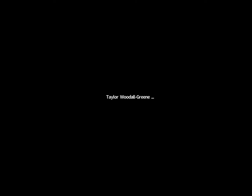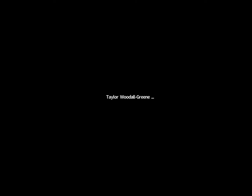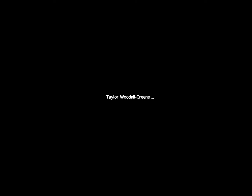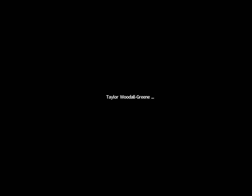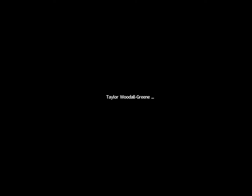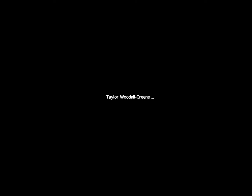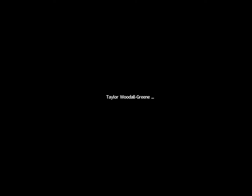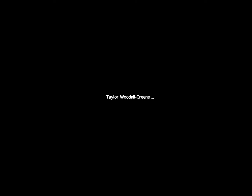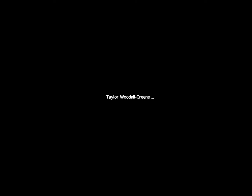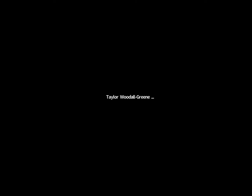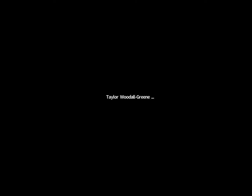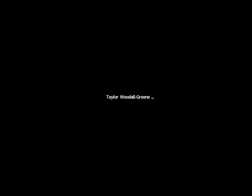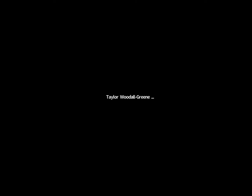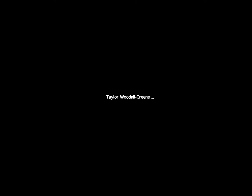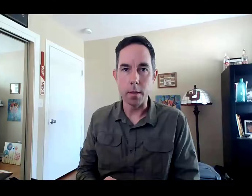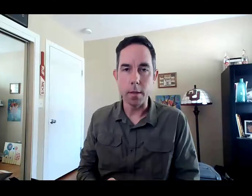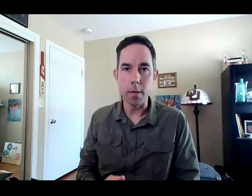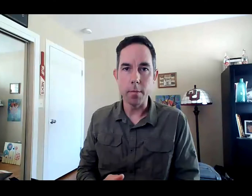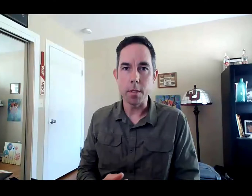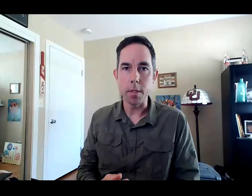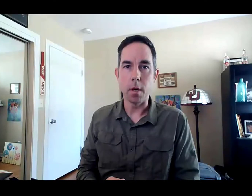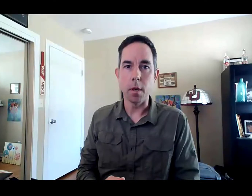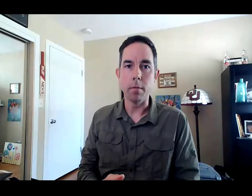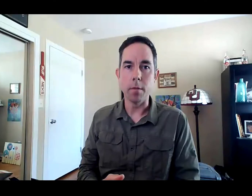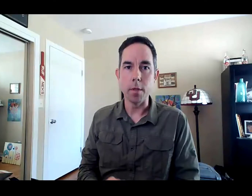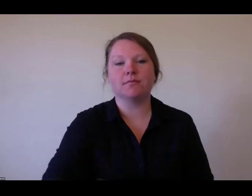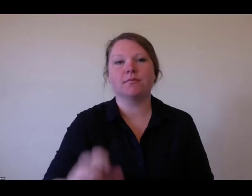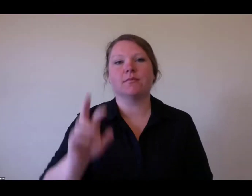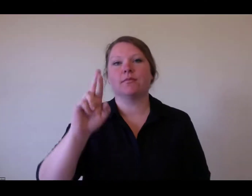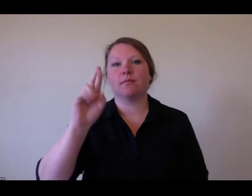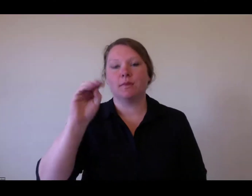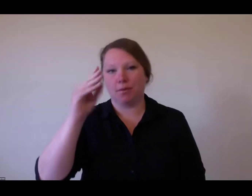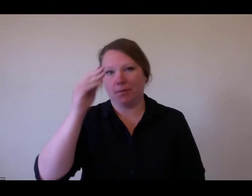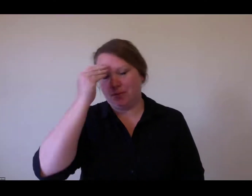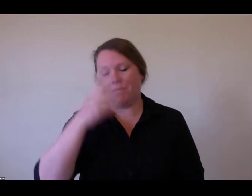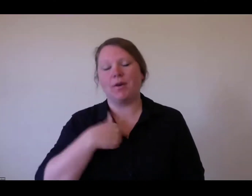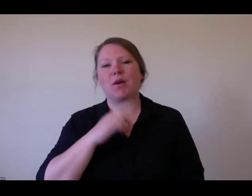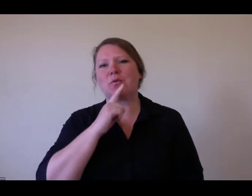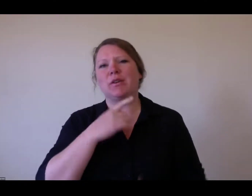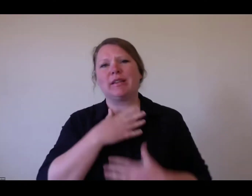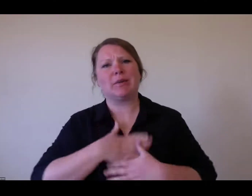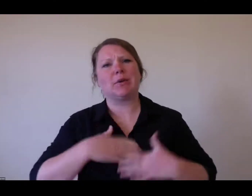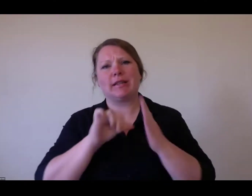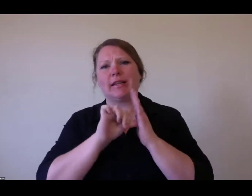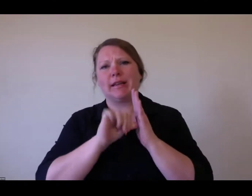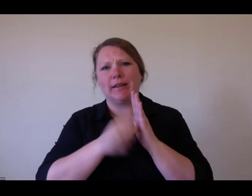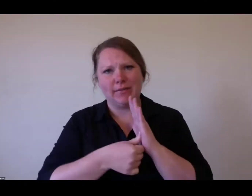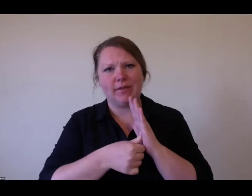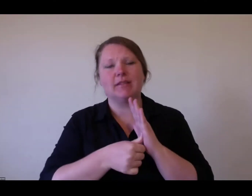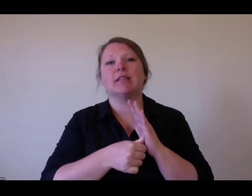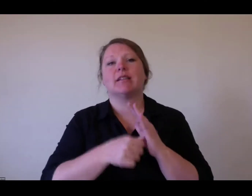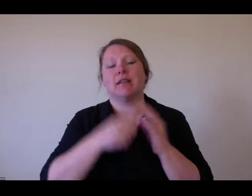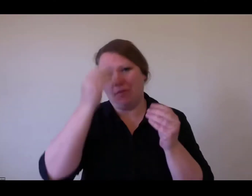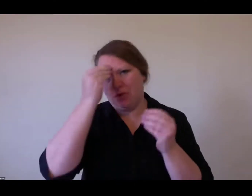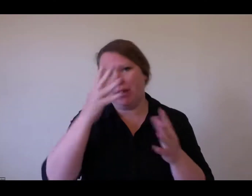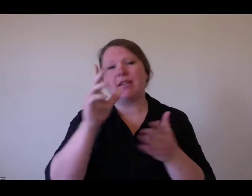I really appreciate the emphasis on visual design, accessibility, we in our assessment work.